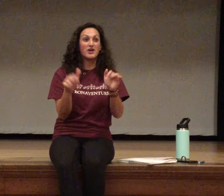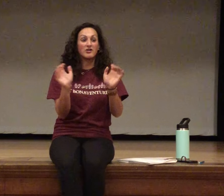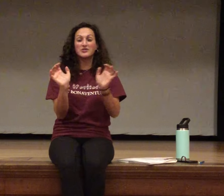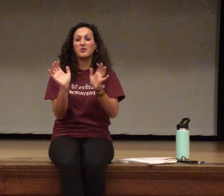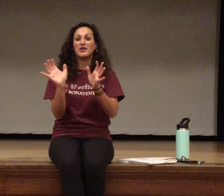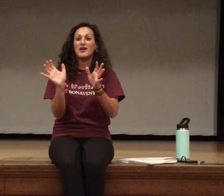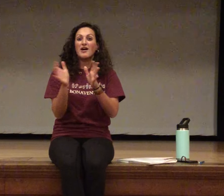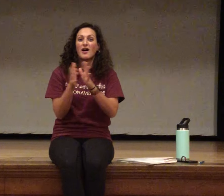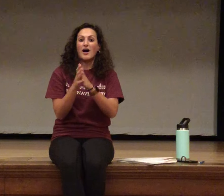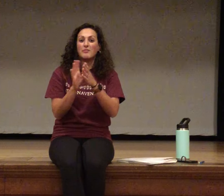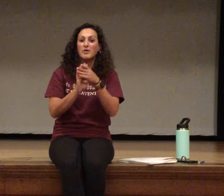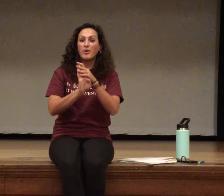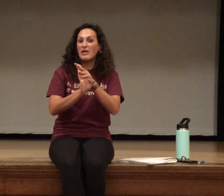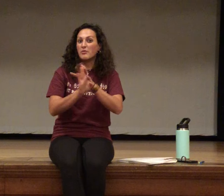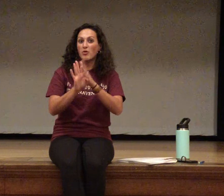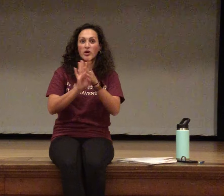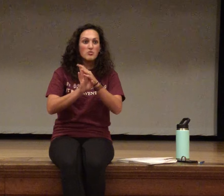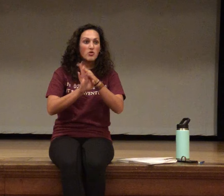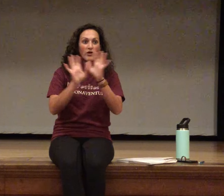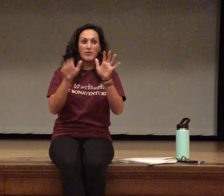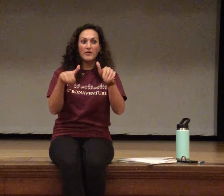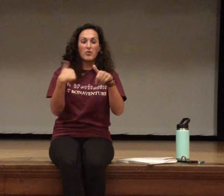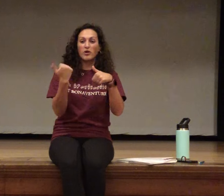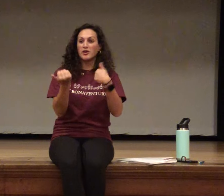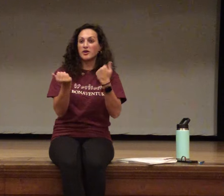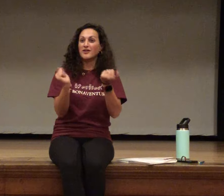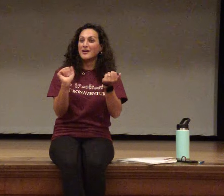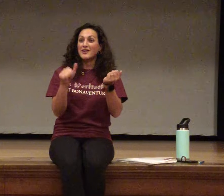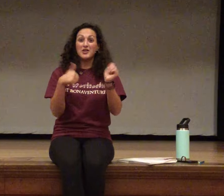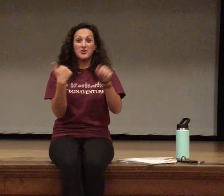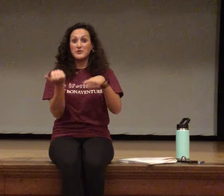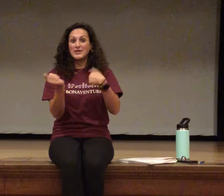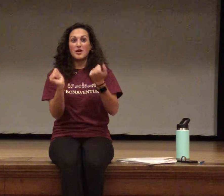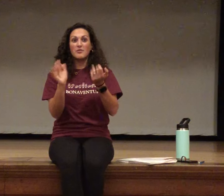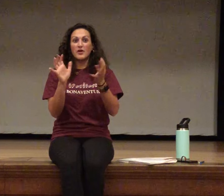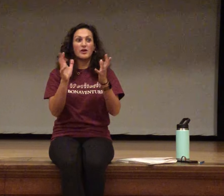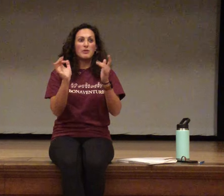hands are sore um but the more you move them and the more you're you're using them they're going